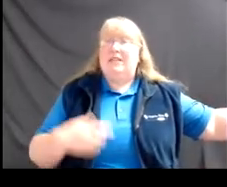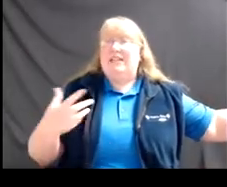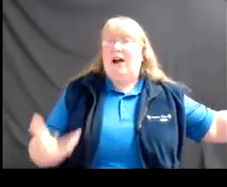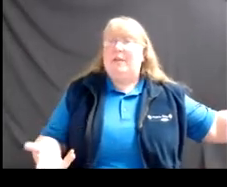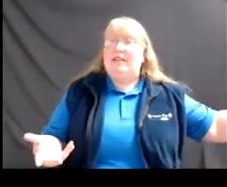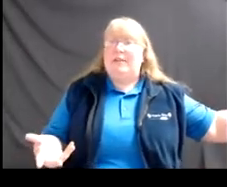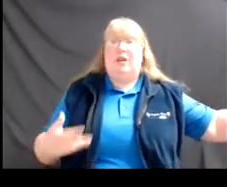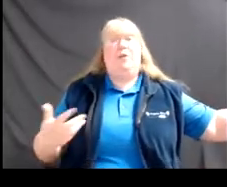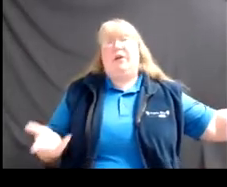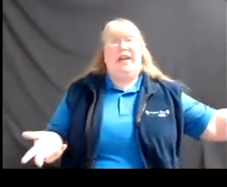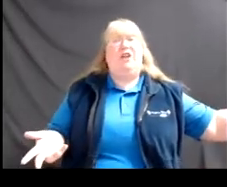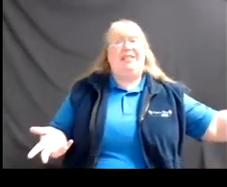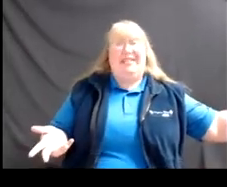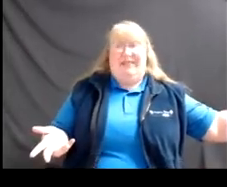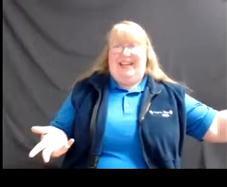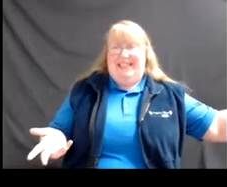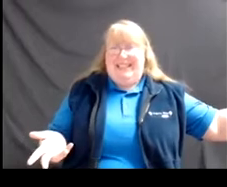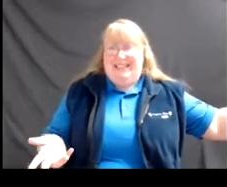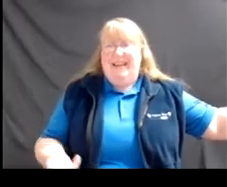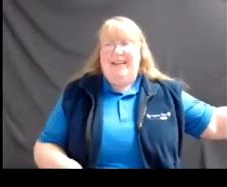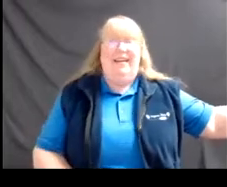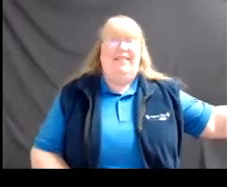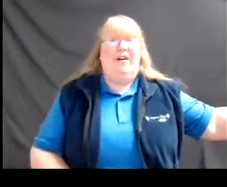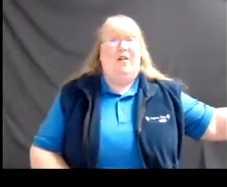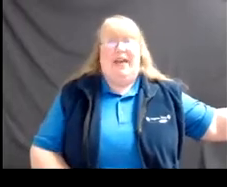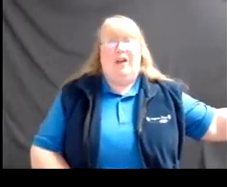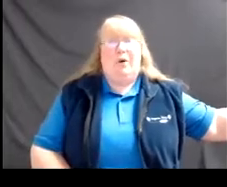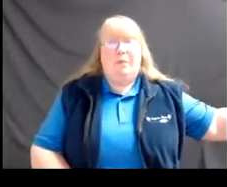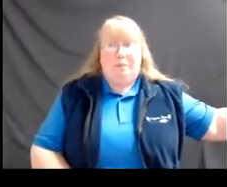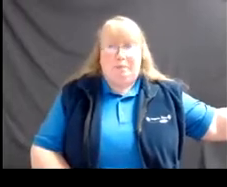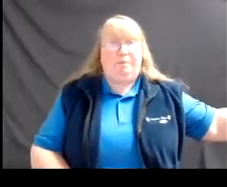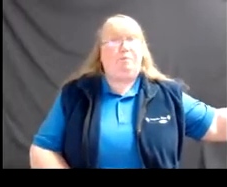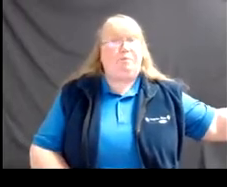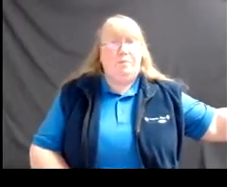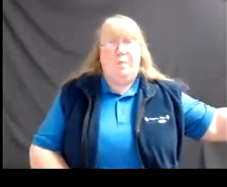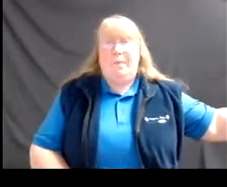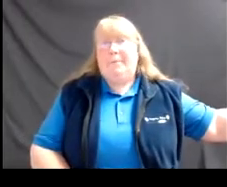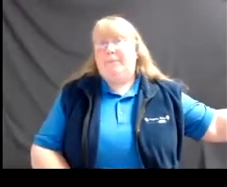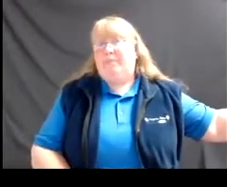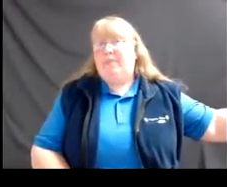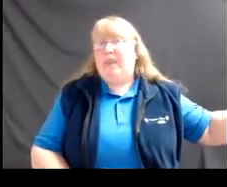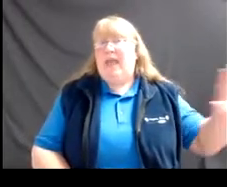Let's talk about some of the communication devices that are available.